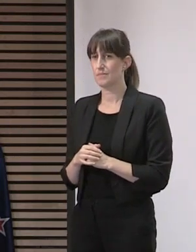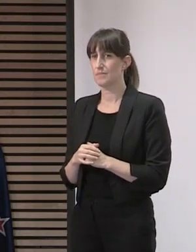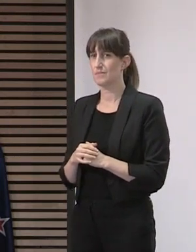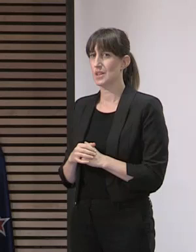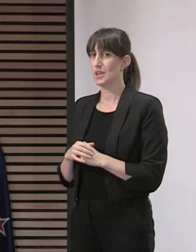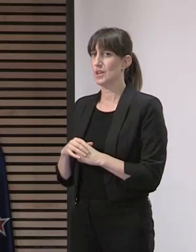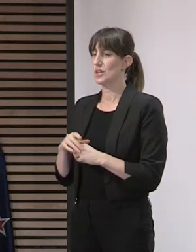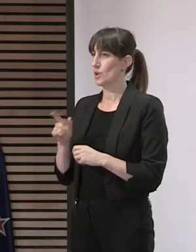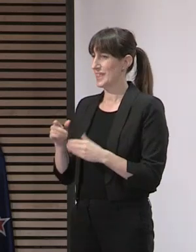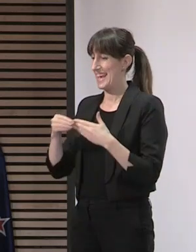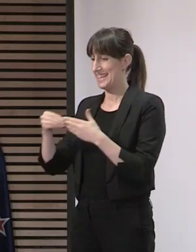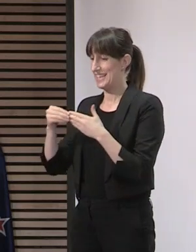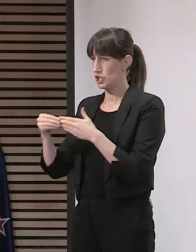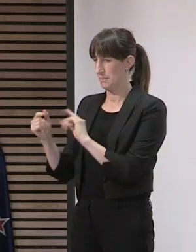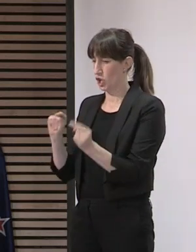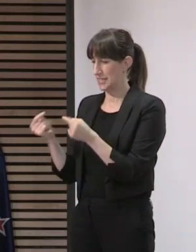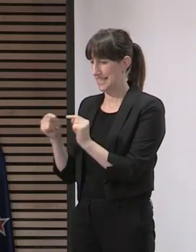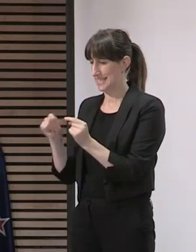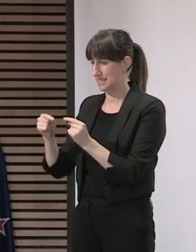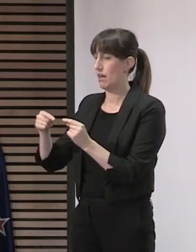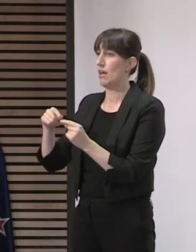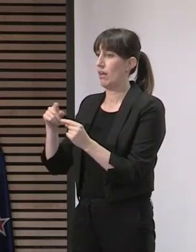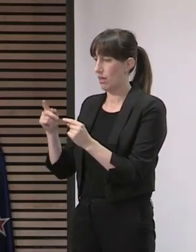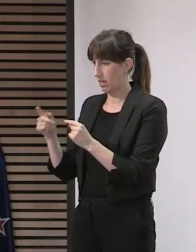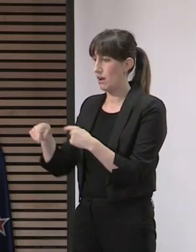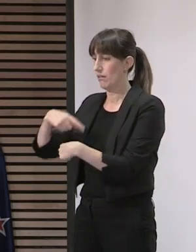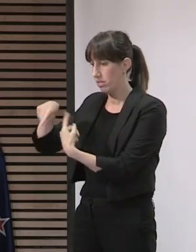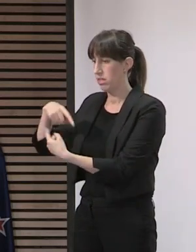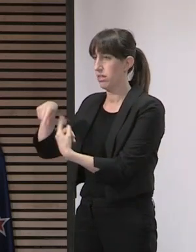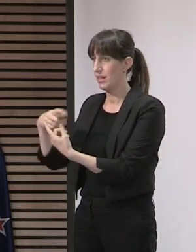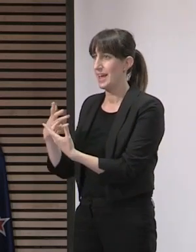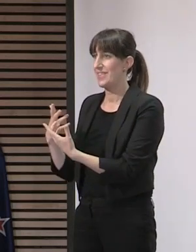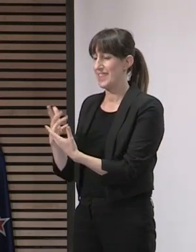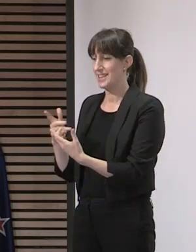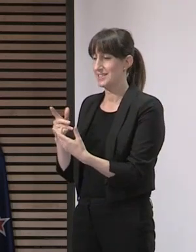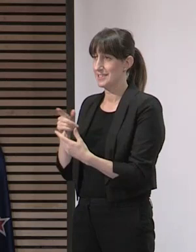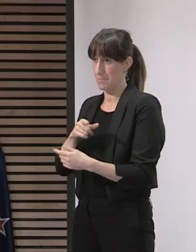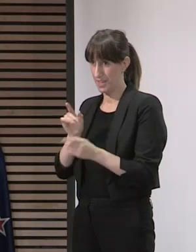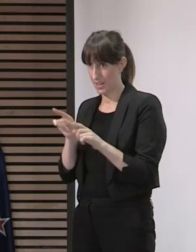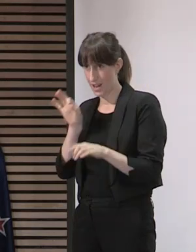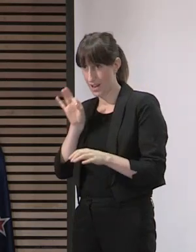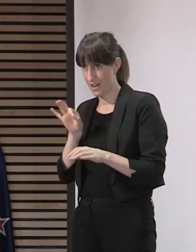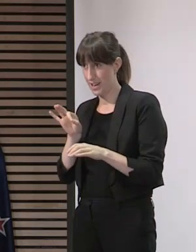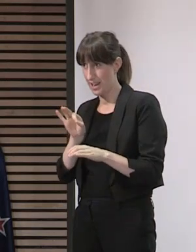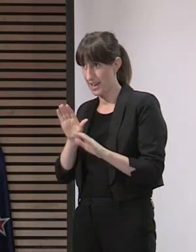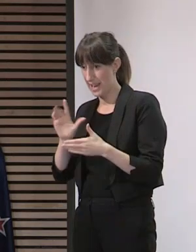successful coup to kind of turn off the tap of that revolving leadership contest that kicked in with the Labour